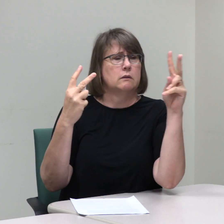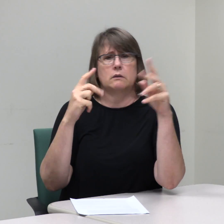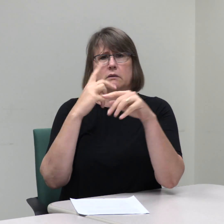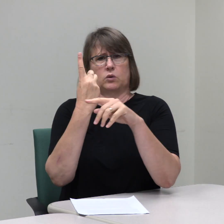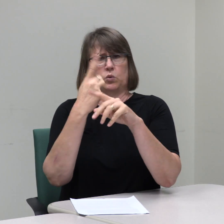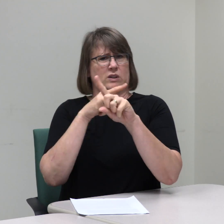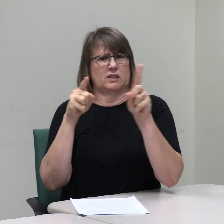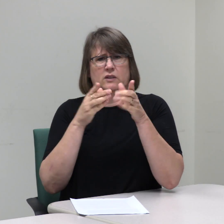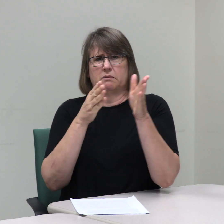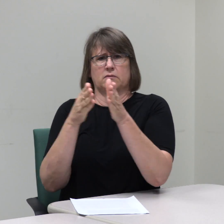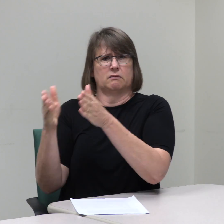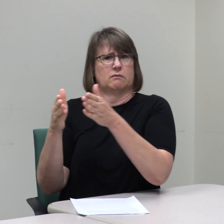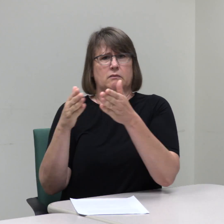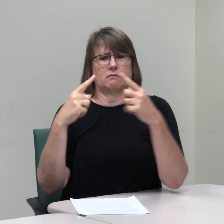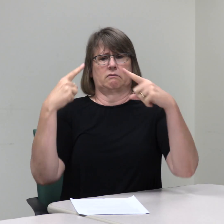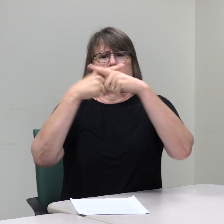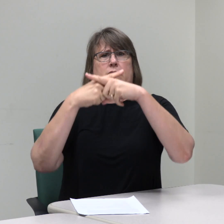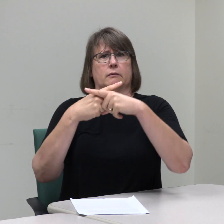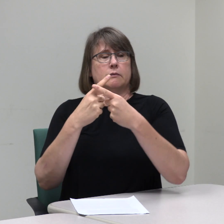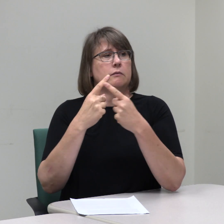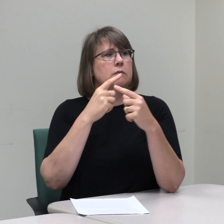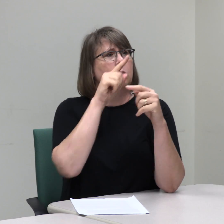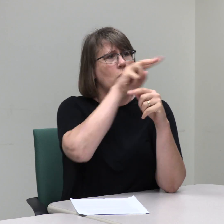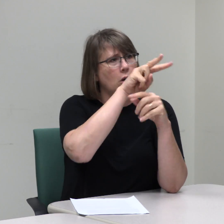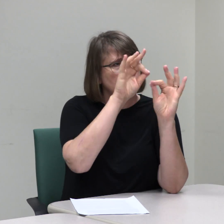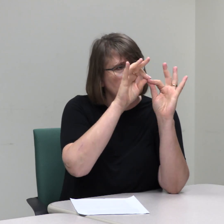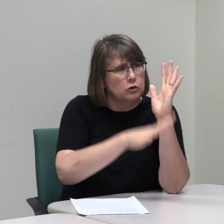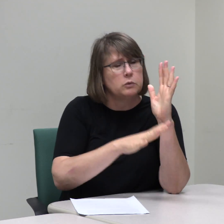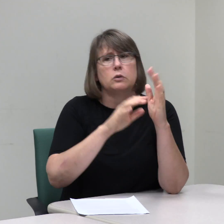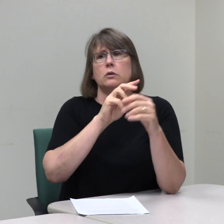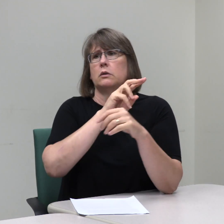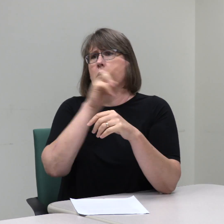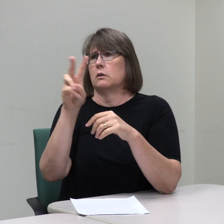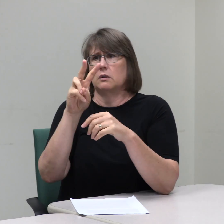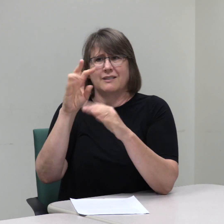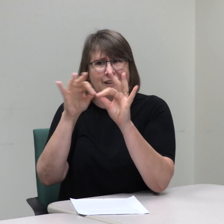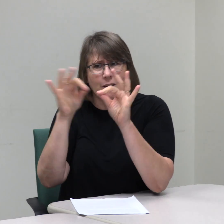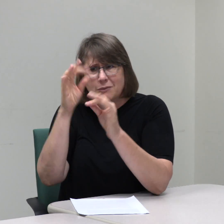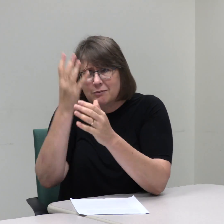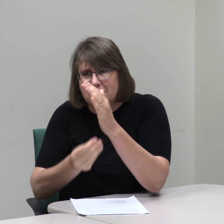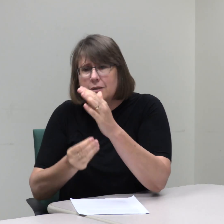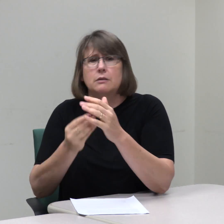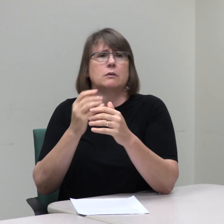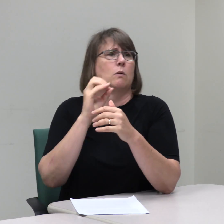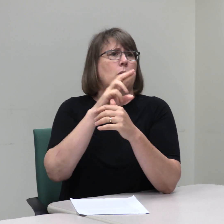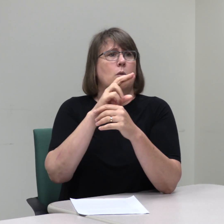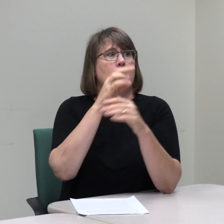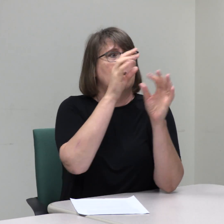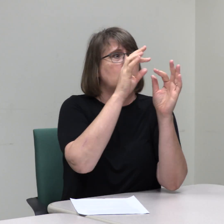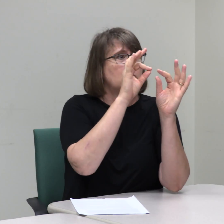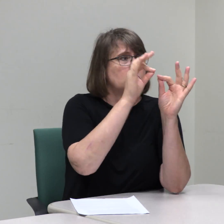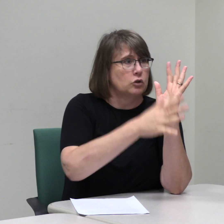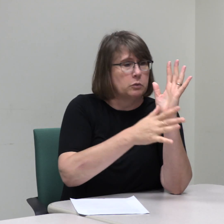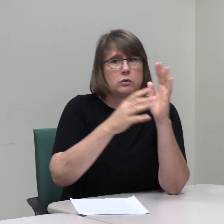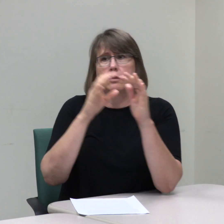visual information sources. Like if he has to watch both the interpreter and a video without captions,